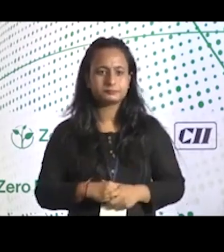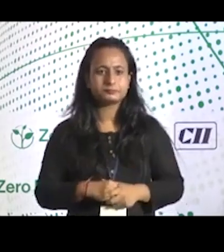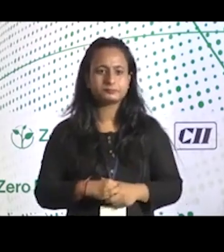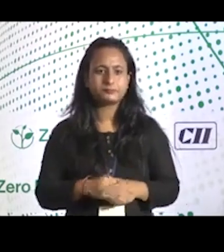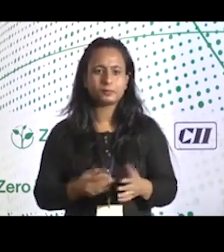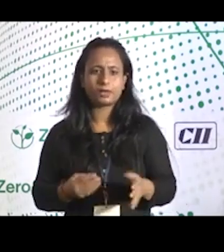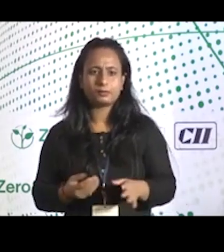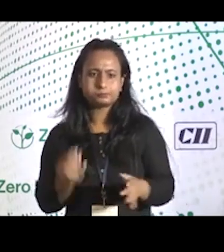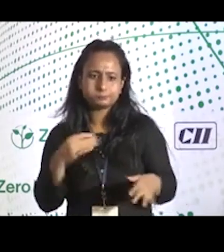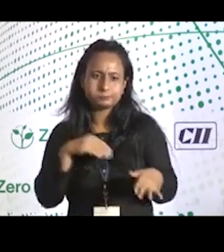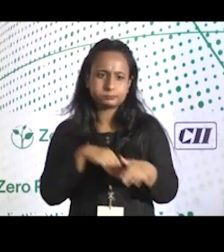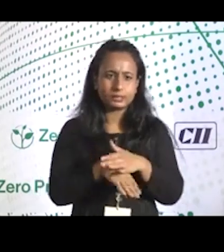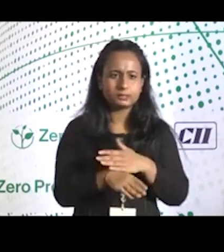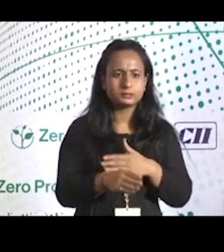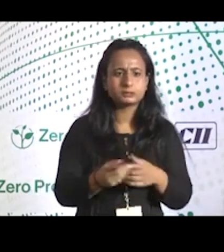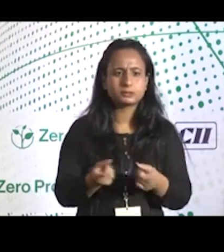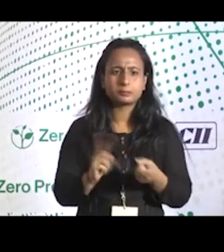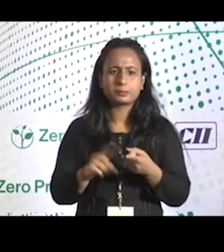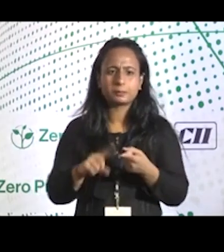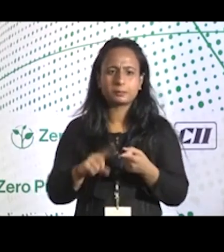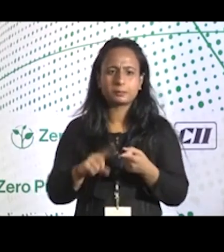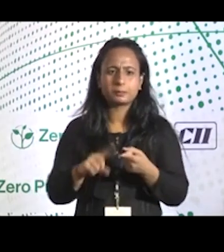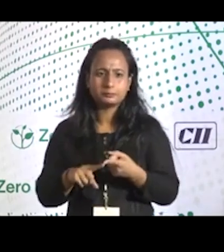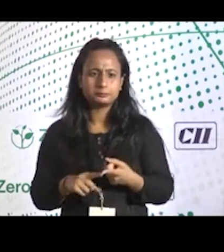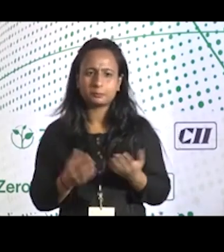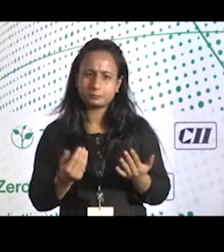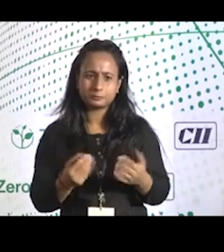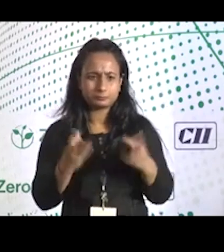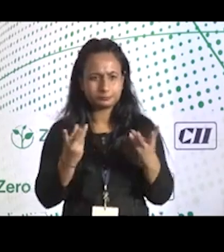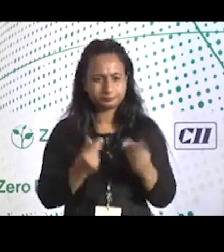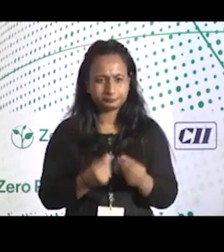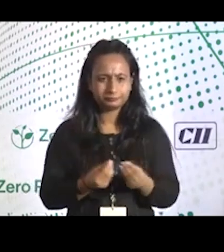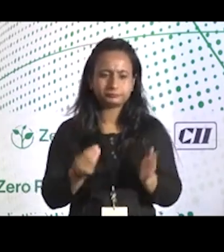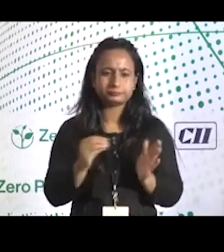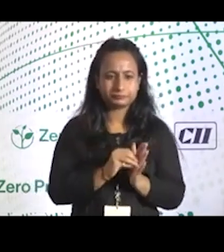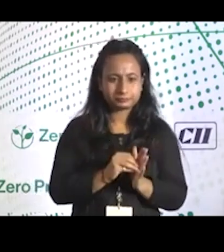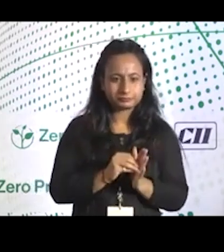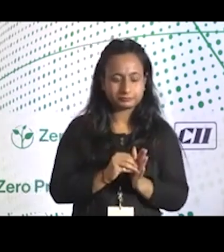So this we kind of can measure, but we also look at indirect impact.